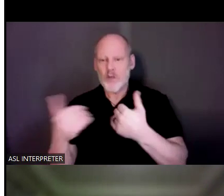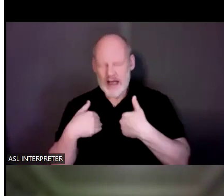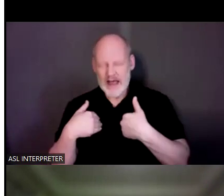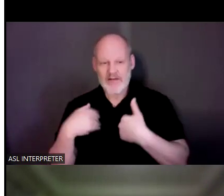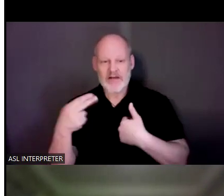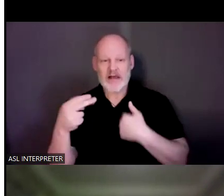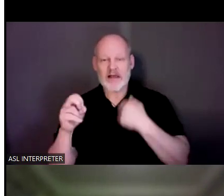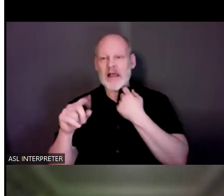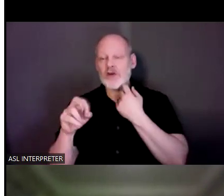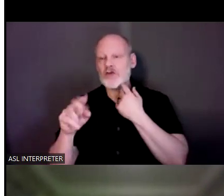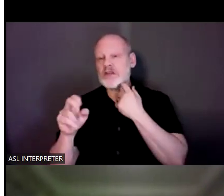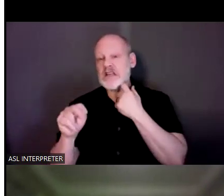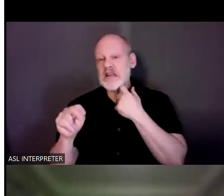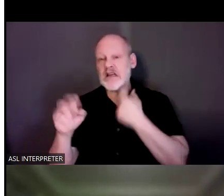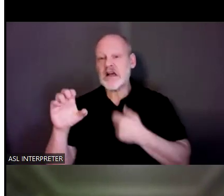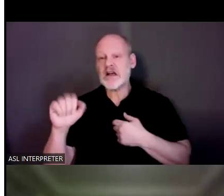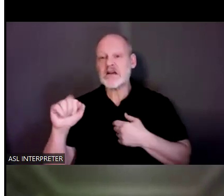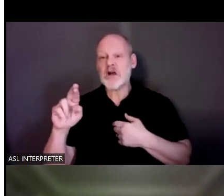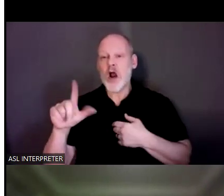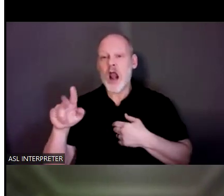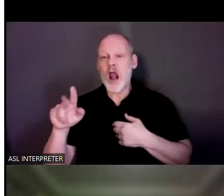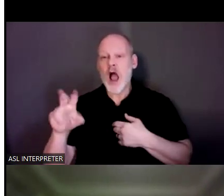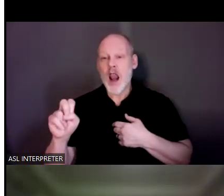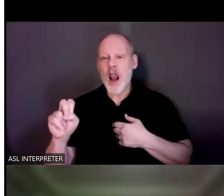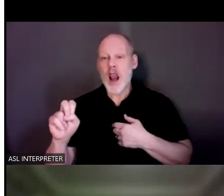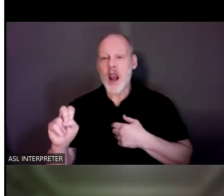from the center for high school Success with us to talk about his work on school